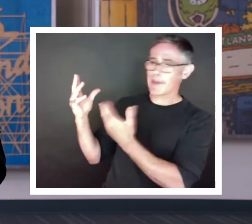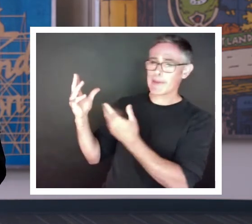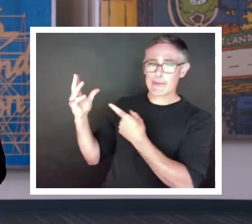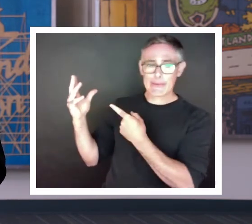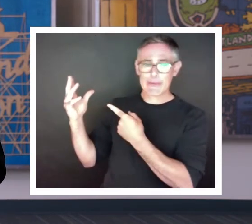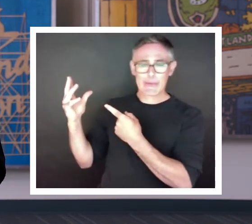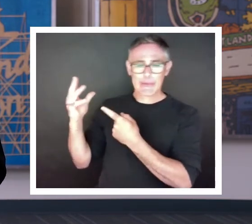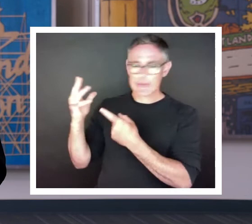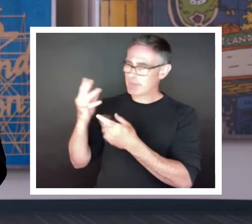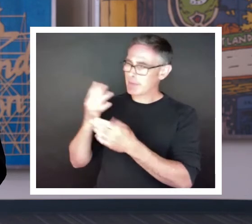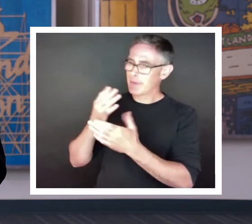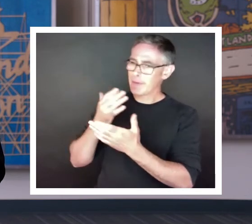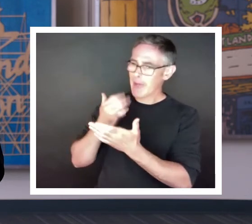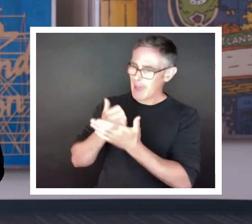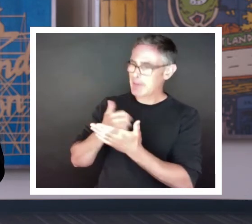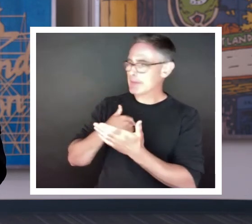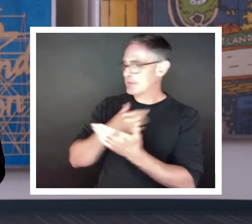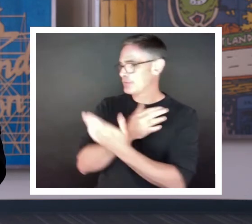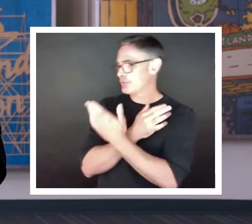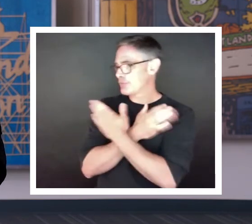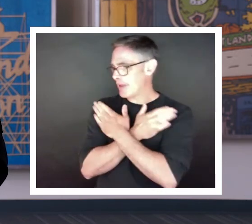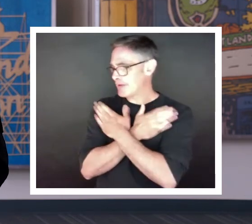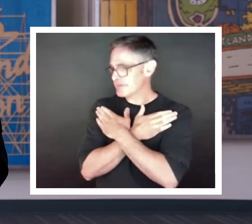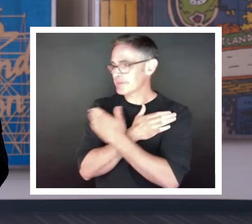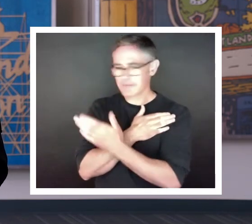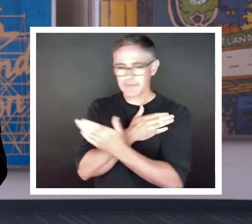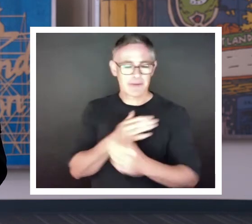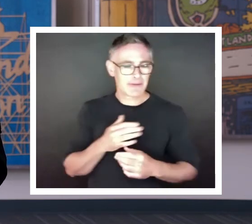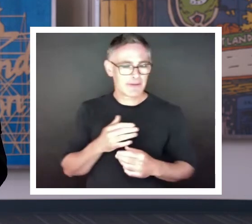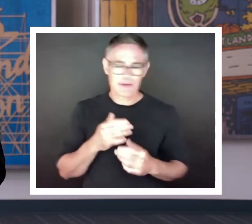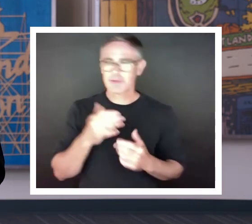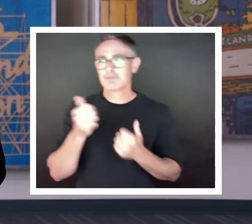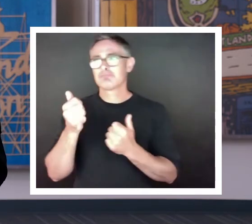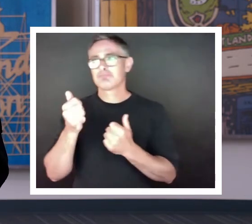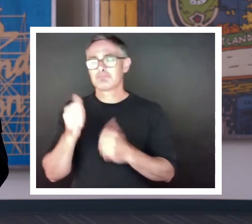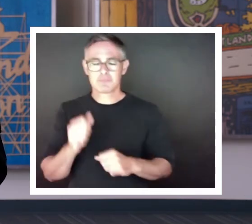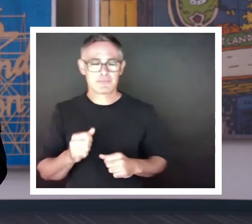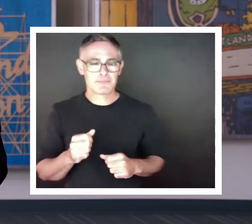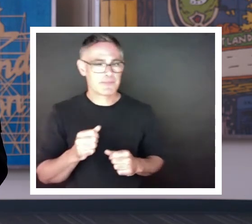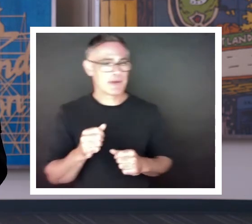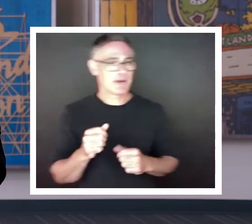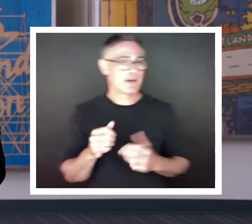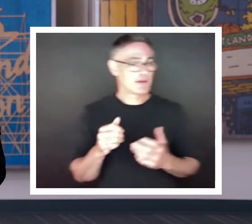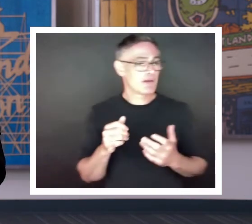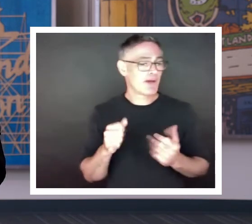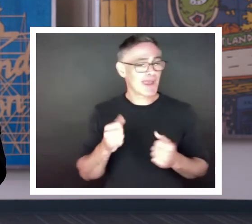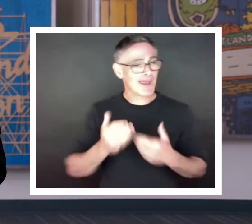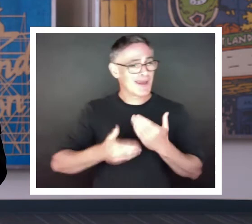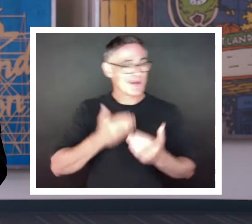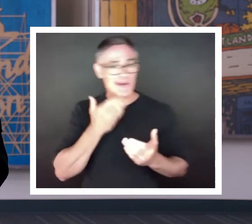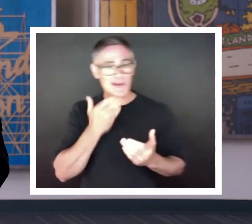my head and body and allowing me a bit of rest and peace so I can begin a new day.